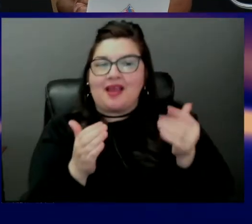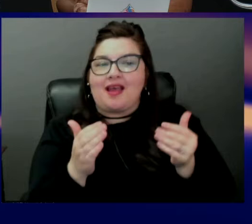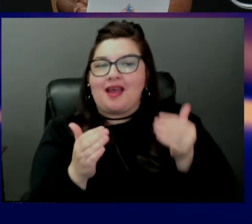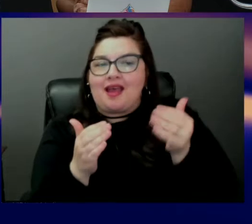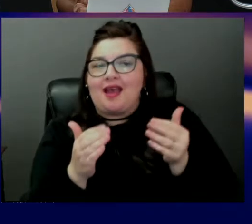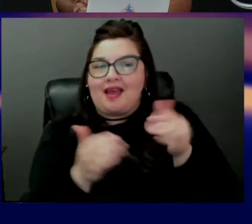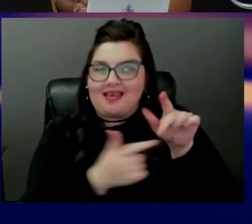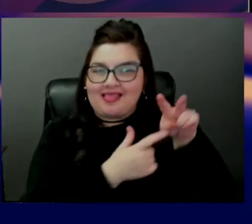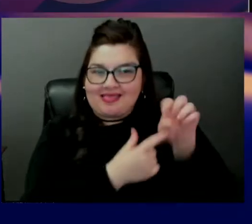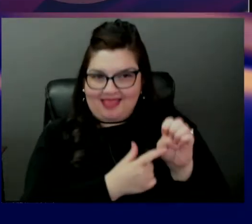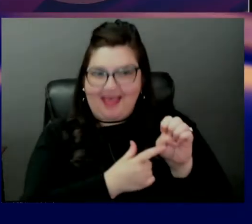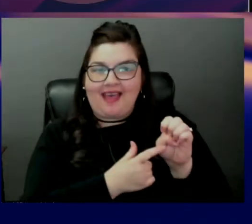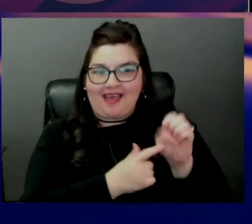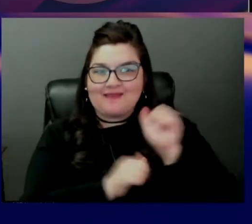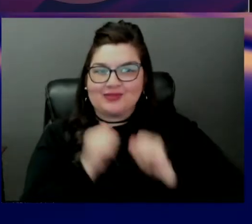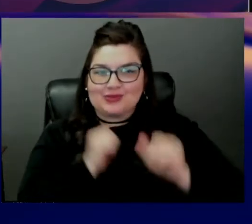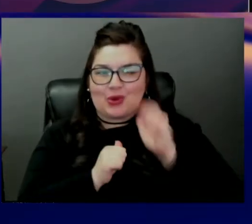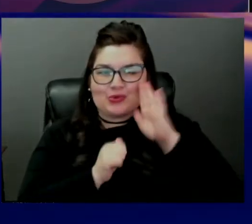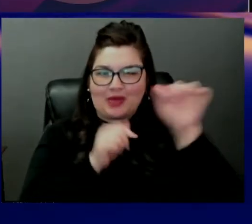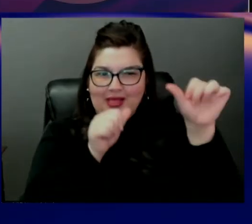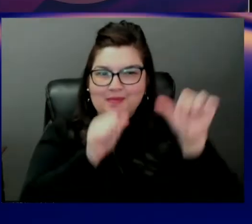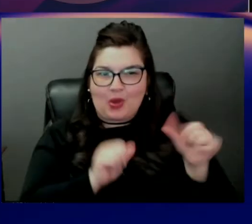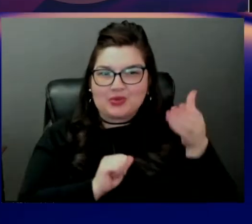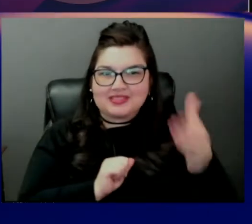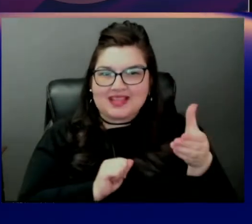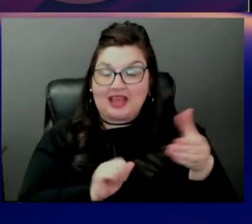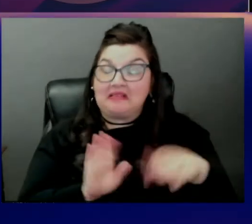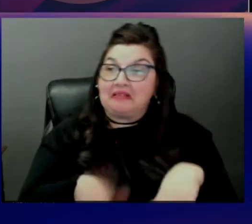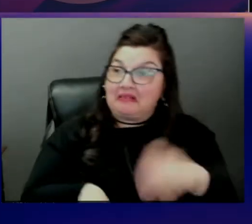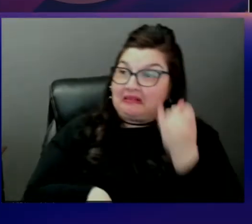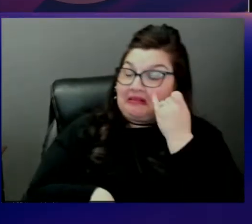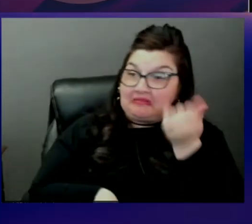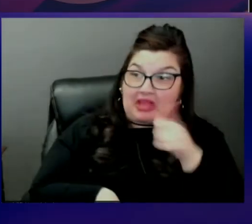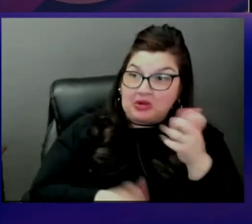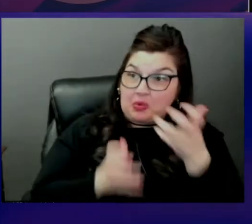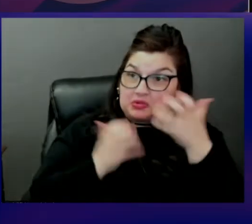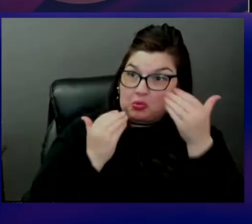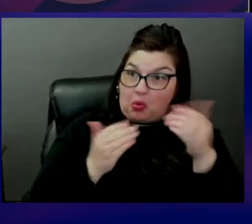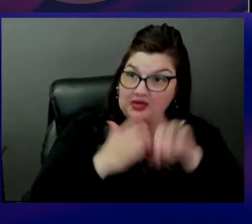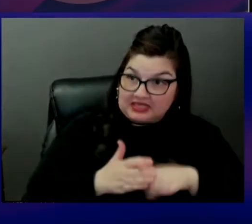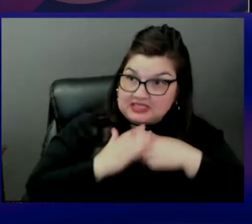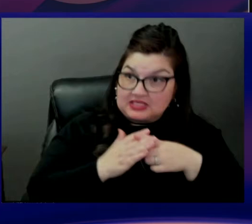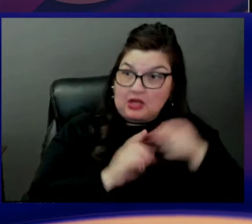Yes. - Wonderful. So if anyone wants to get started with it. They can go there and stay tuned and you know,